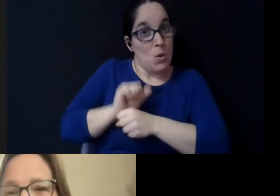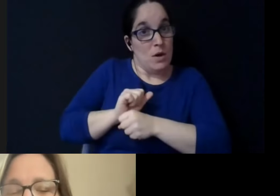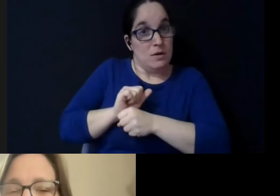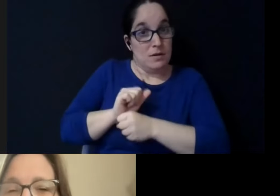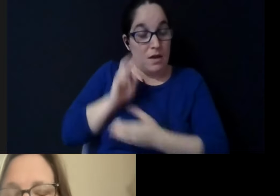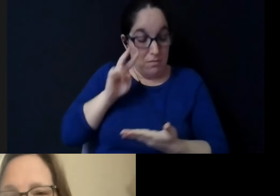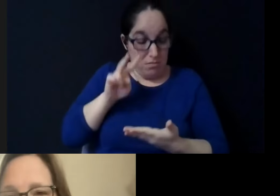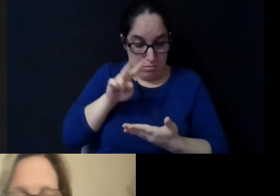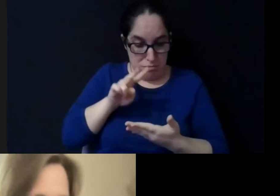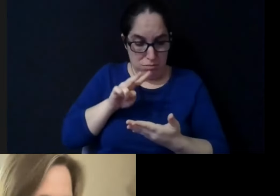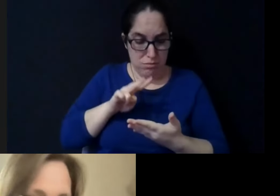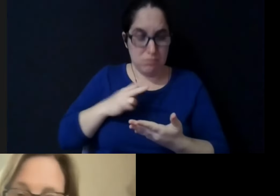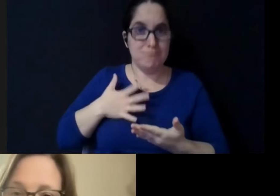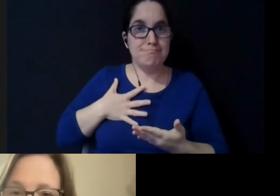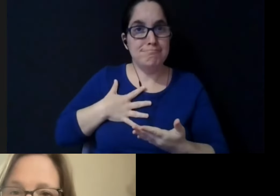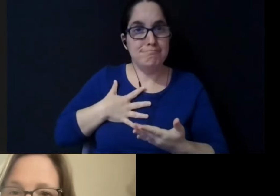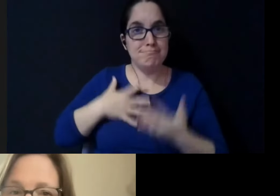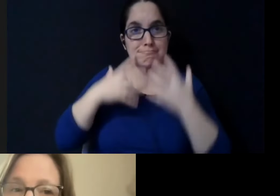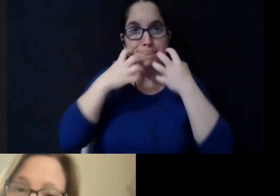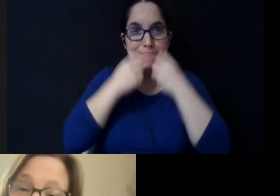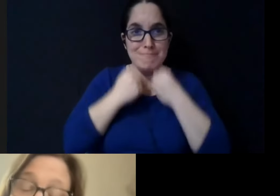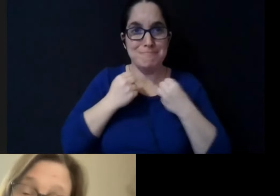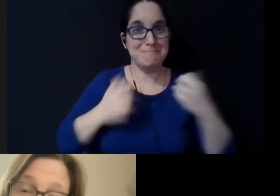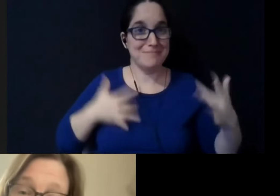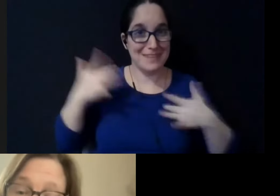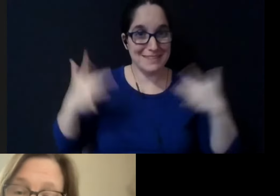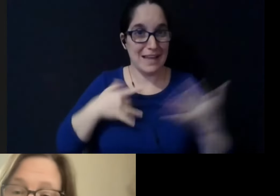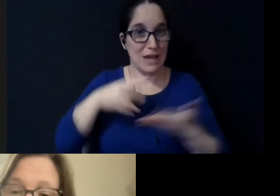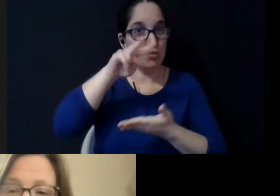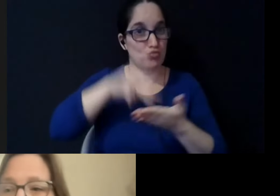I'm always excited to get my poem back and read it and we usually share these poems.